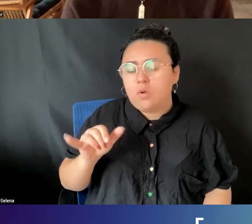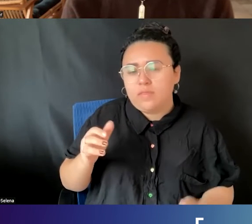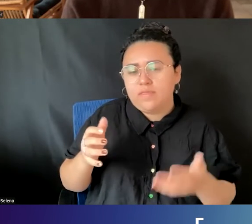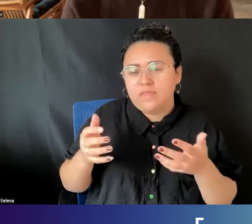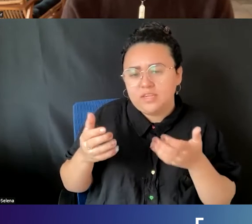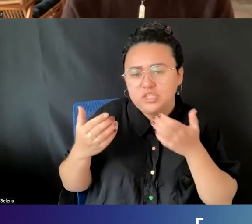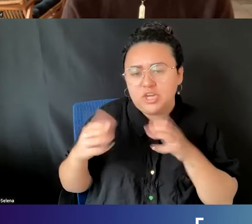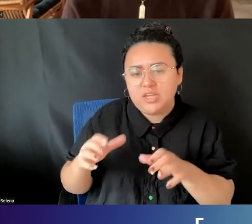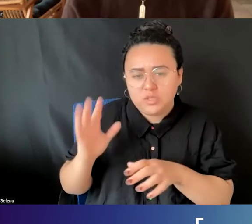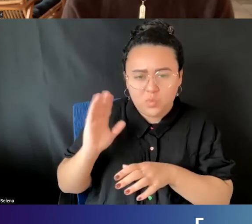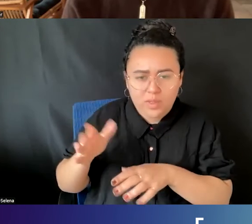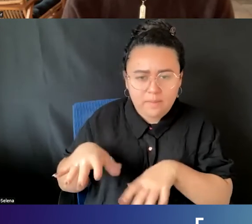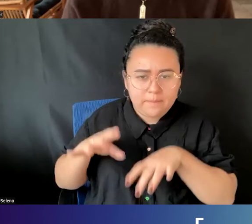So there's a lot packed into this question, but